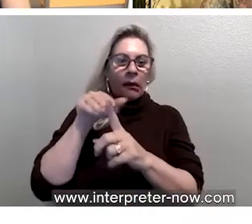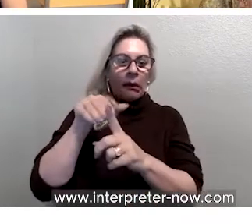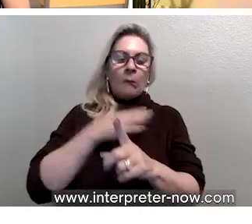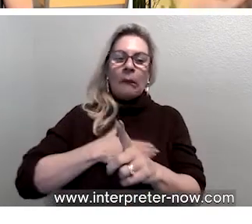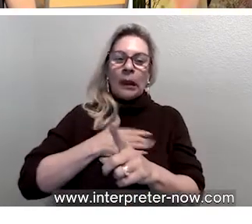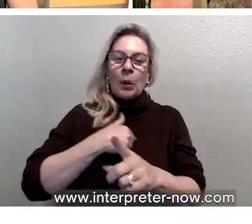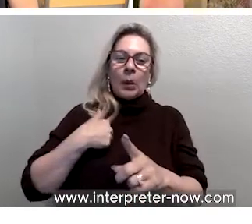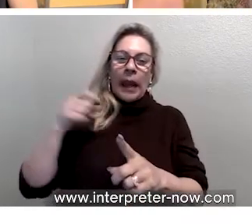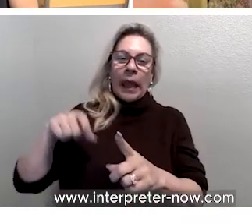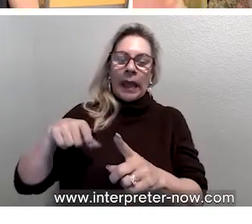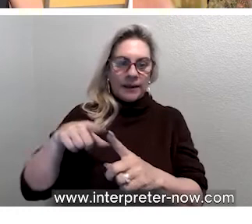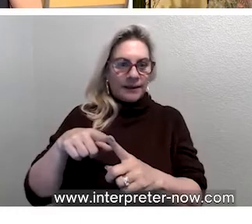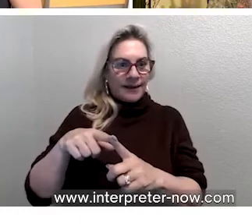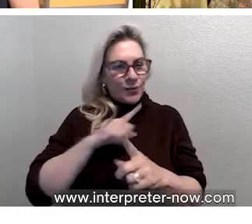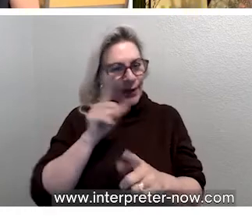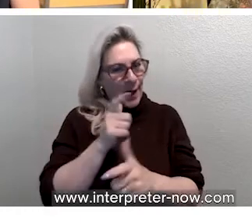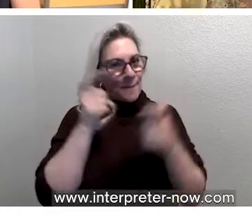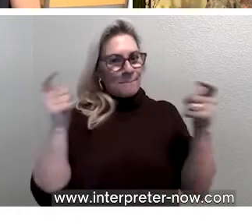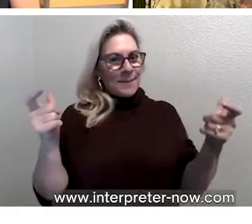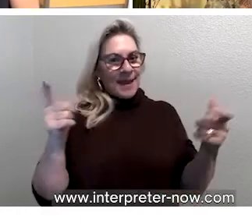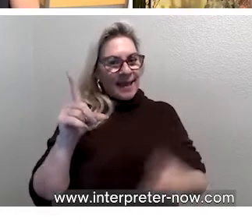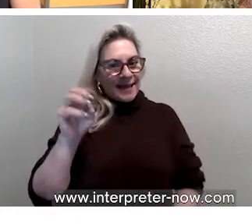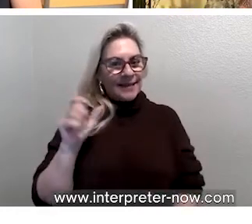Before you go on.